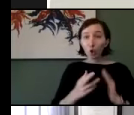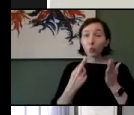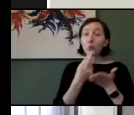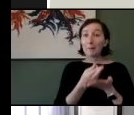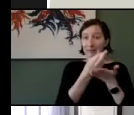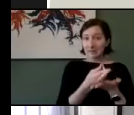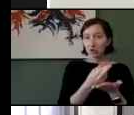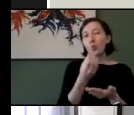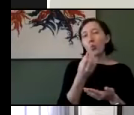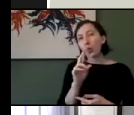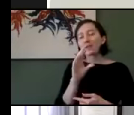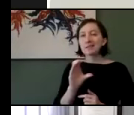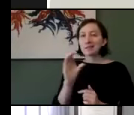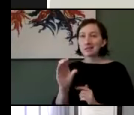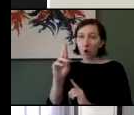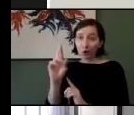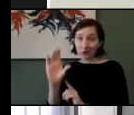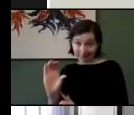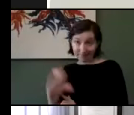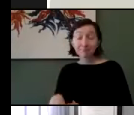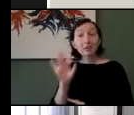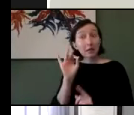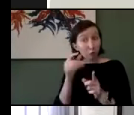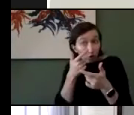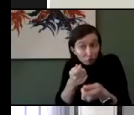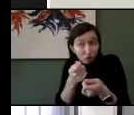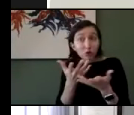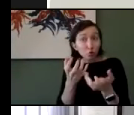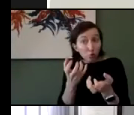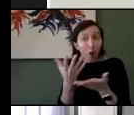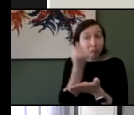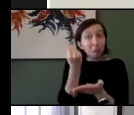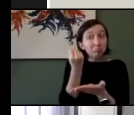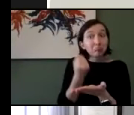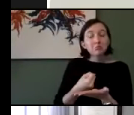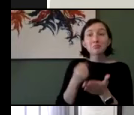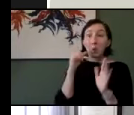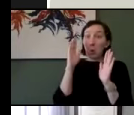If you're interested in receiving those